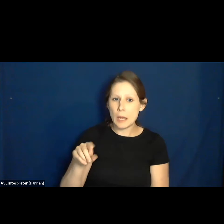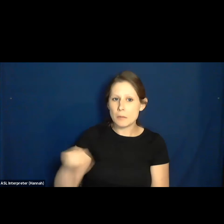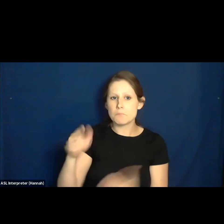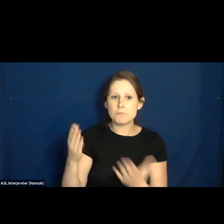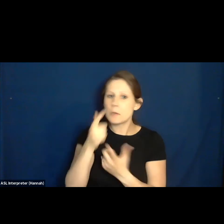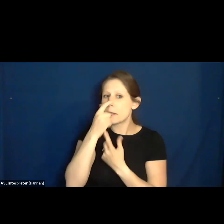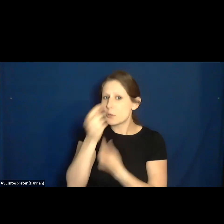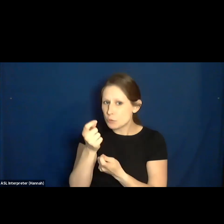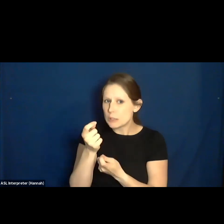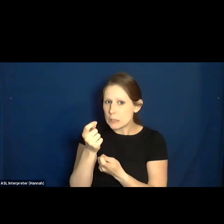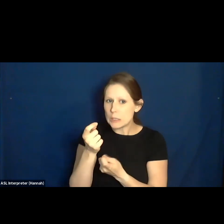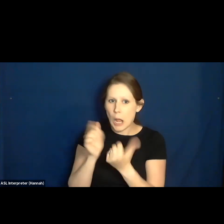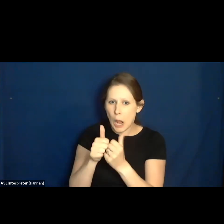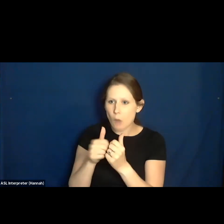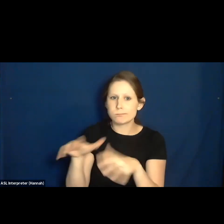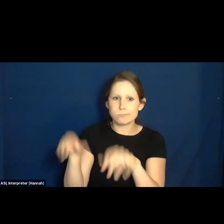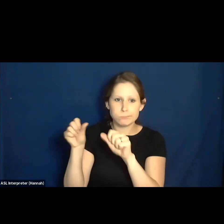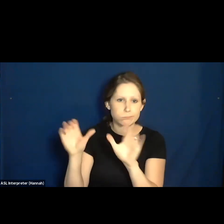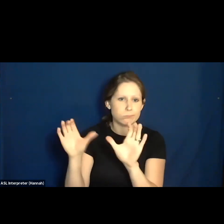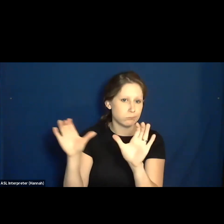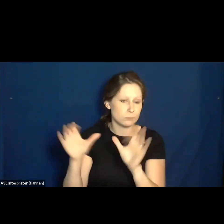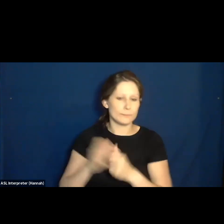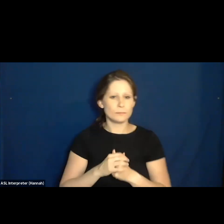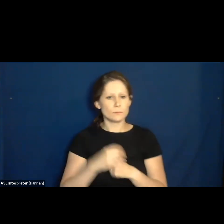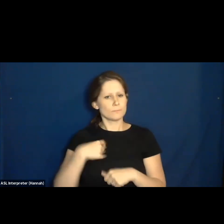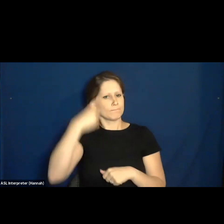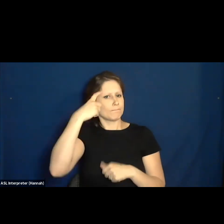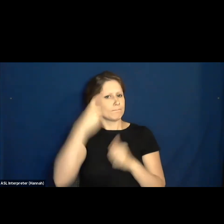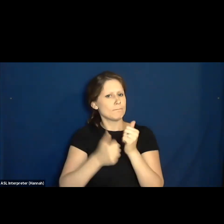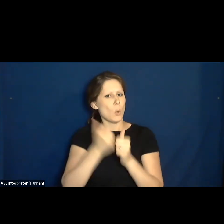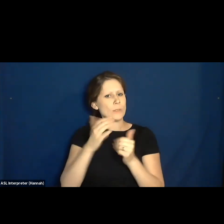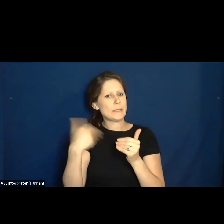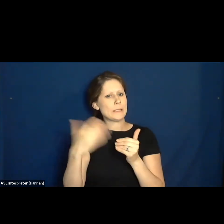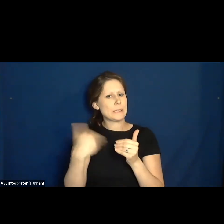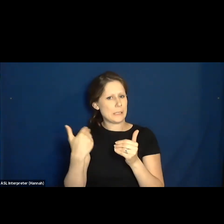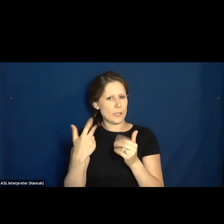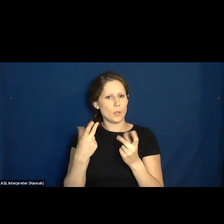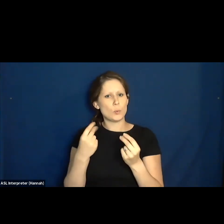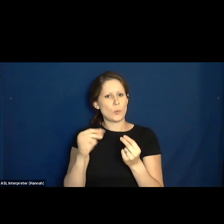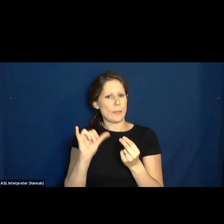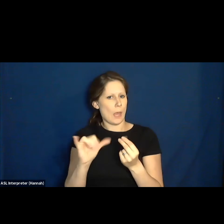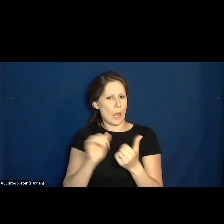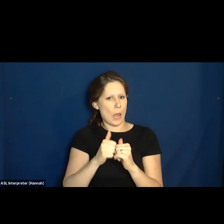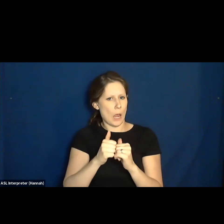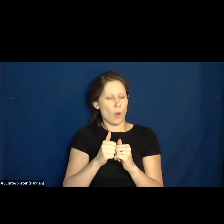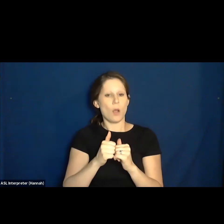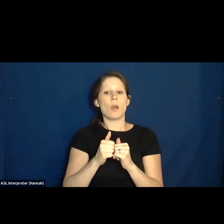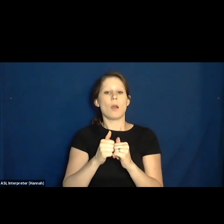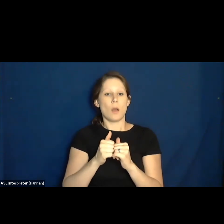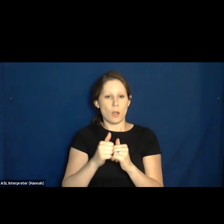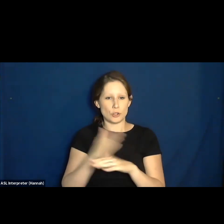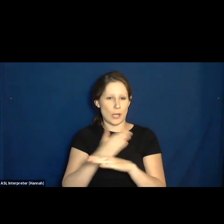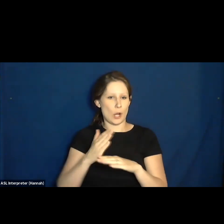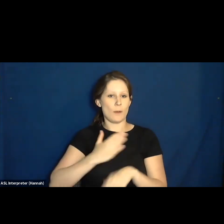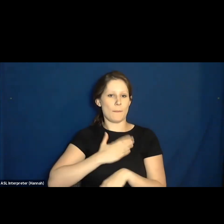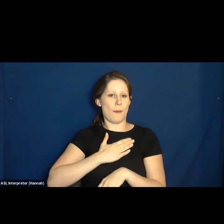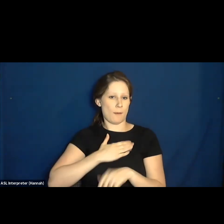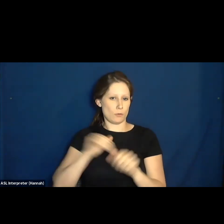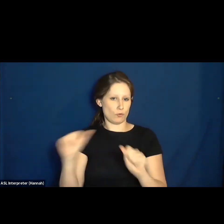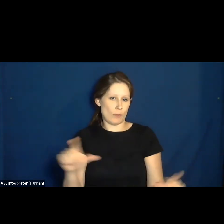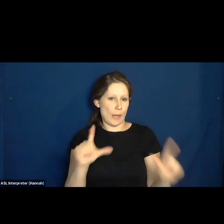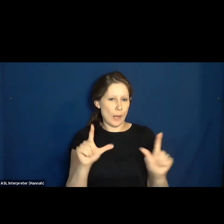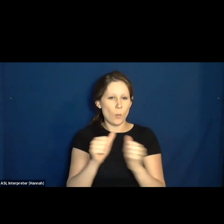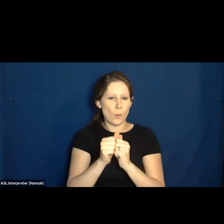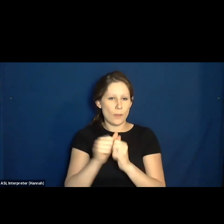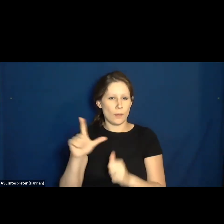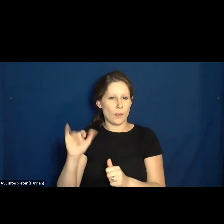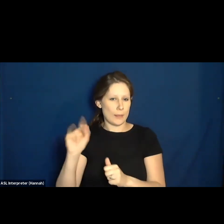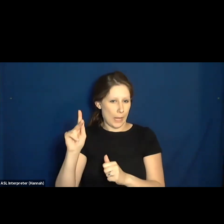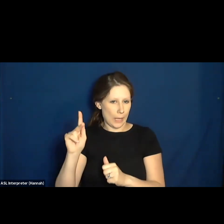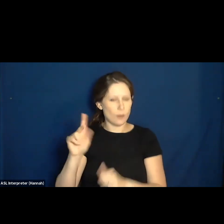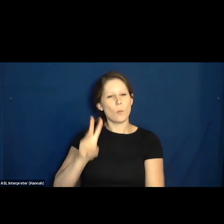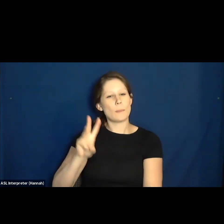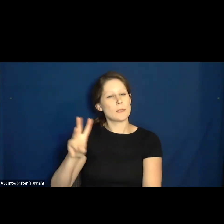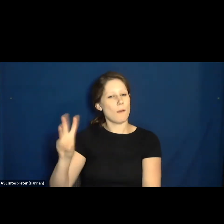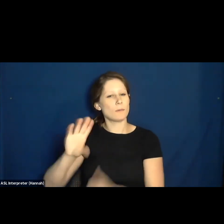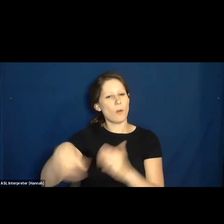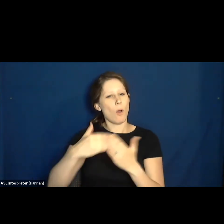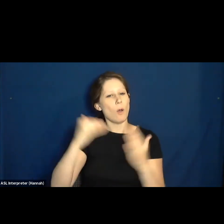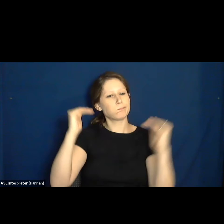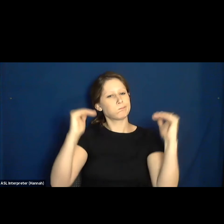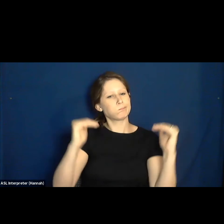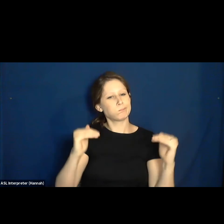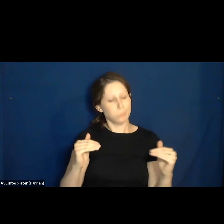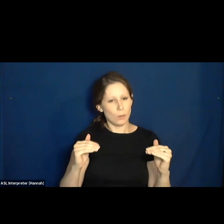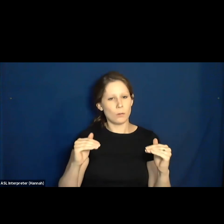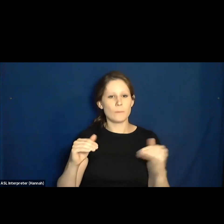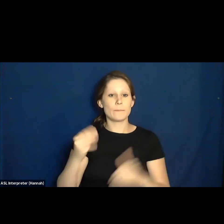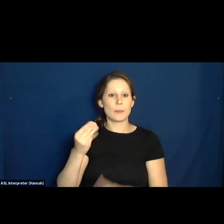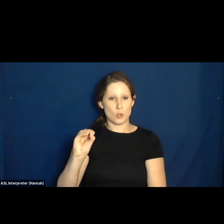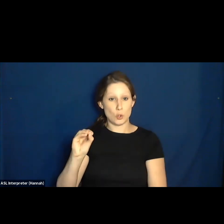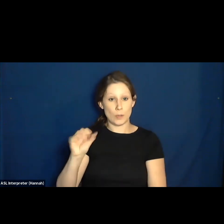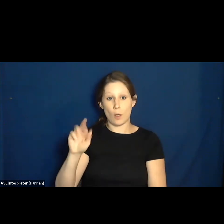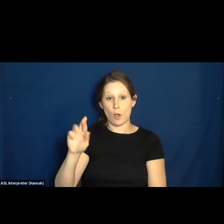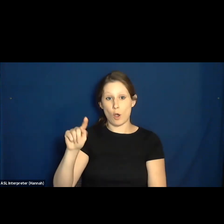learning how to do more. One easy way is to type in the -- screen with all at Missouri ArtSafe.org.